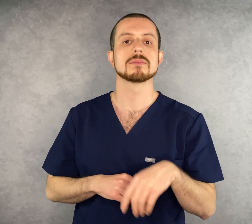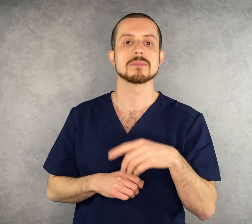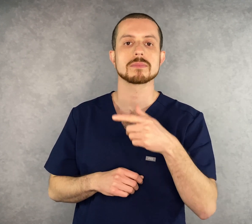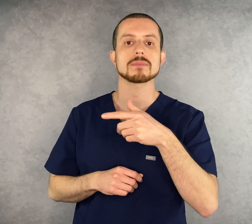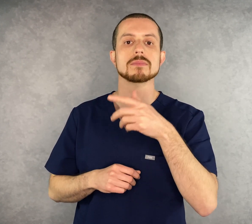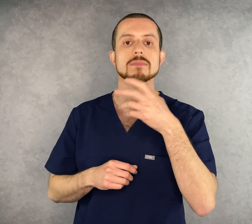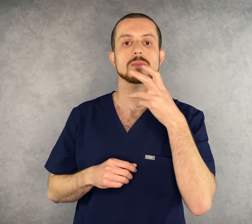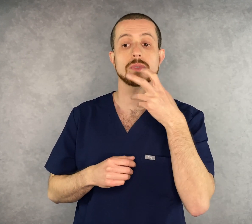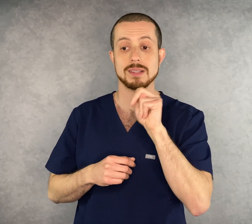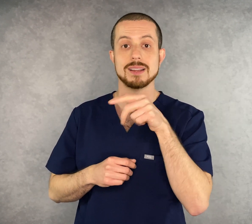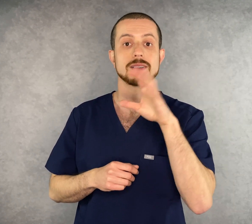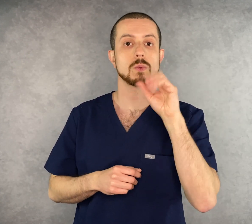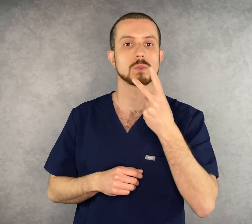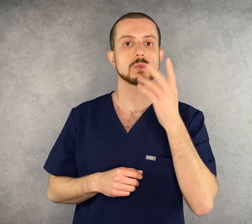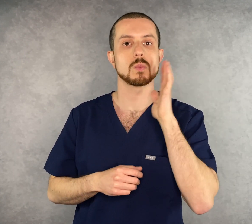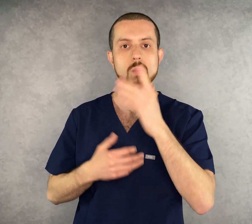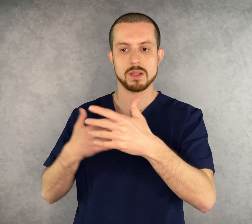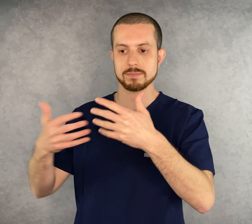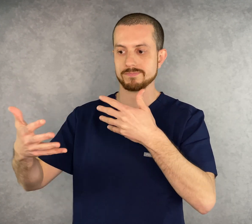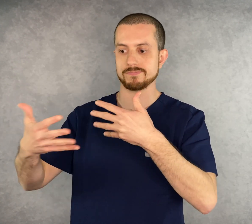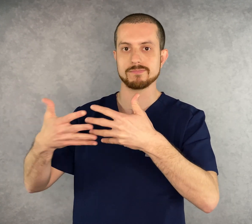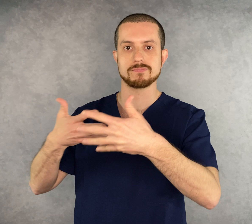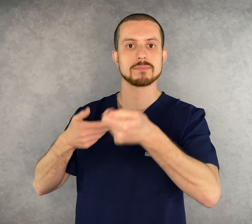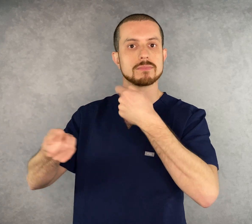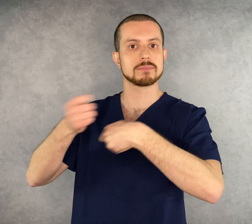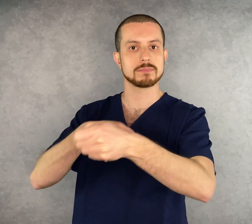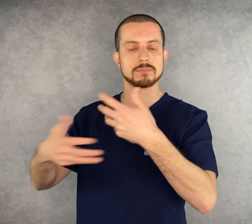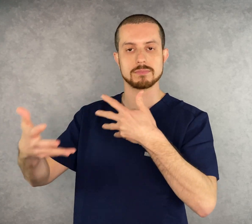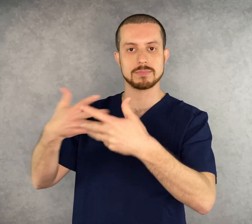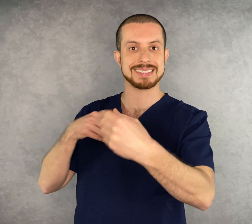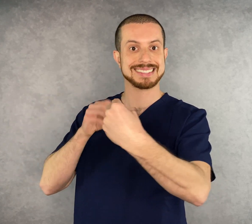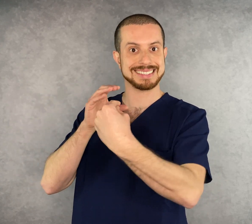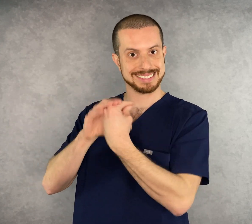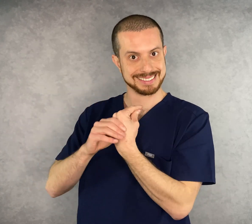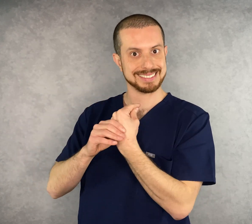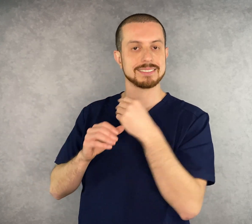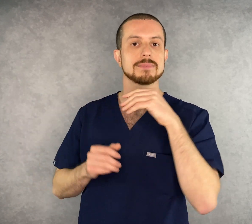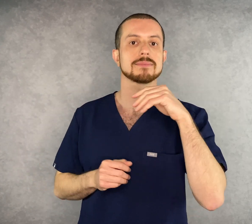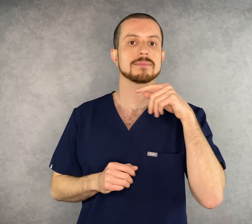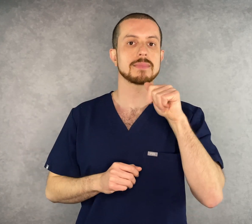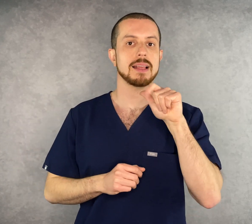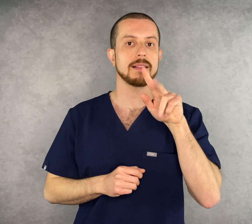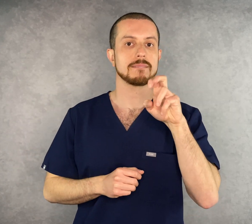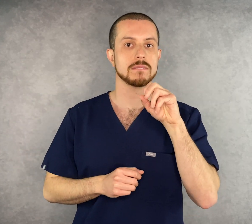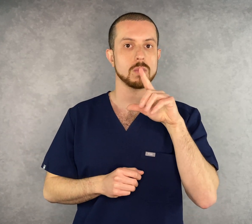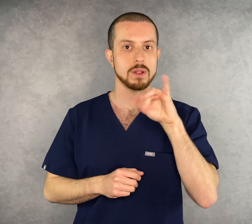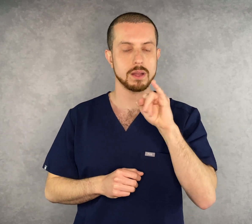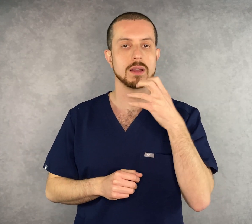The carbon dioxide will diffuse into the alveoli